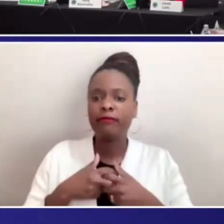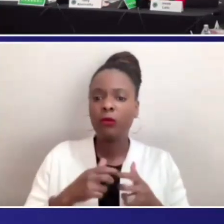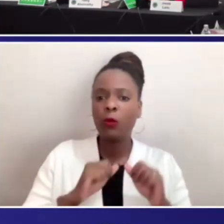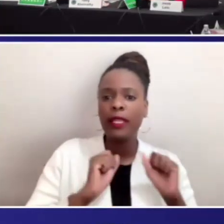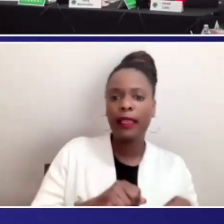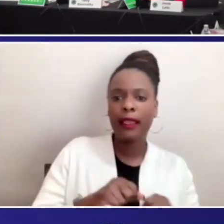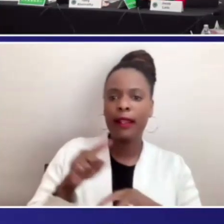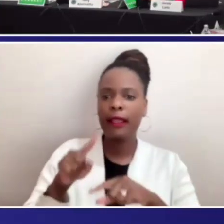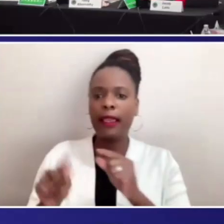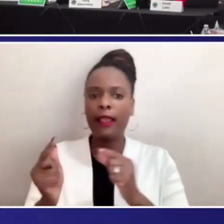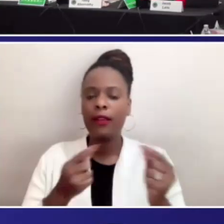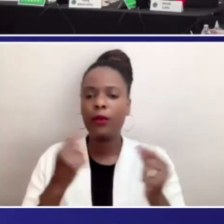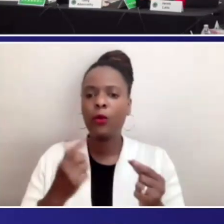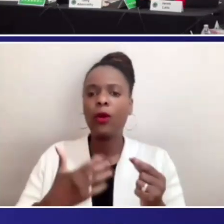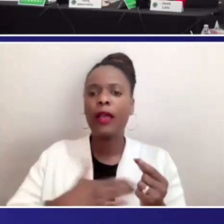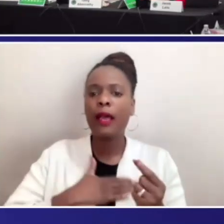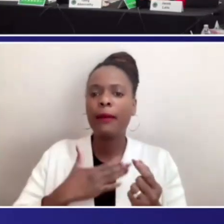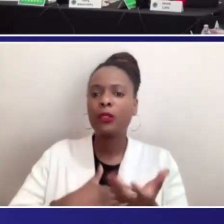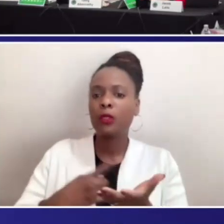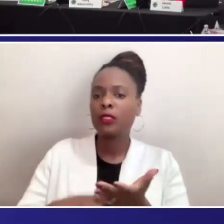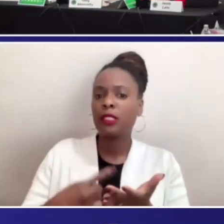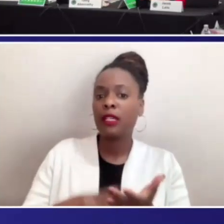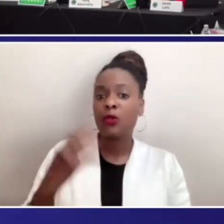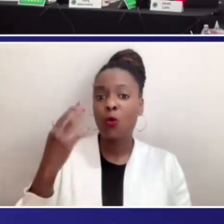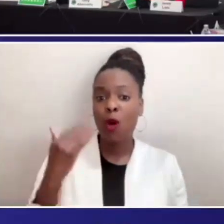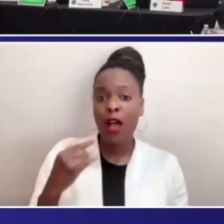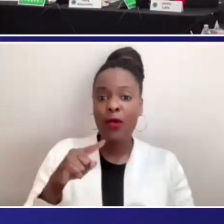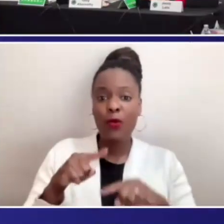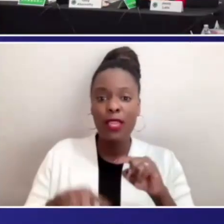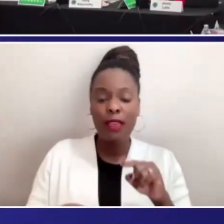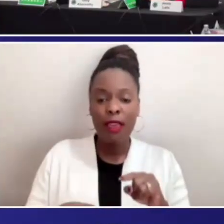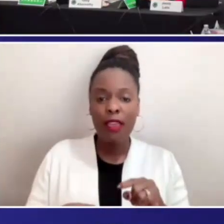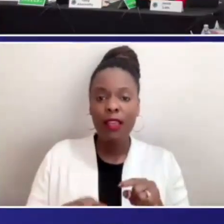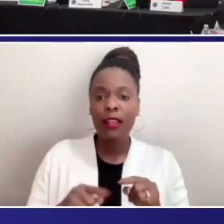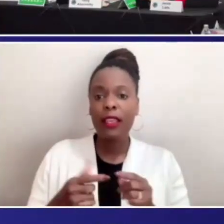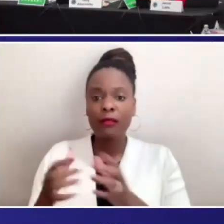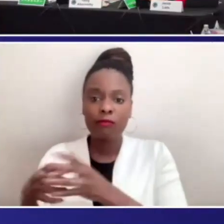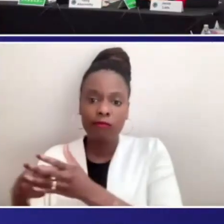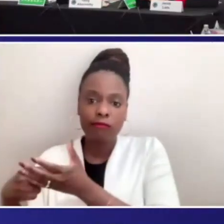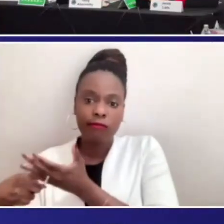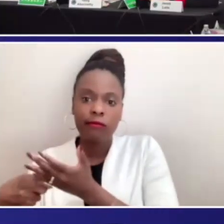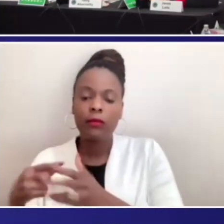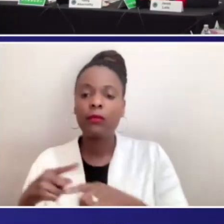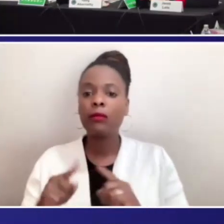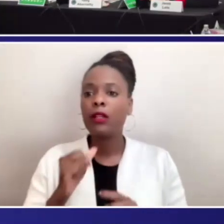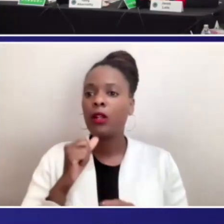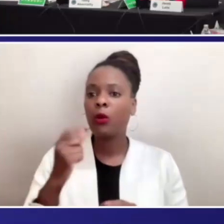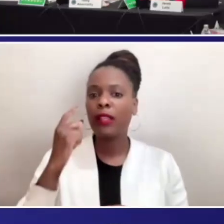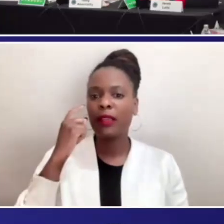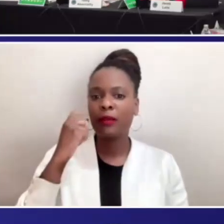We're happy to talk through why we can't, you know, in more detail with you in a sidebar, but I don't think it makes sense to overall delay the committee when our